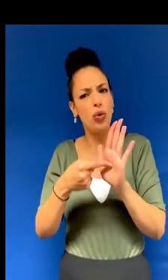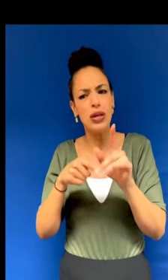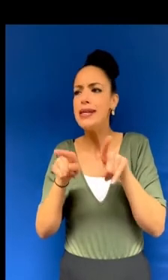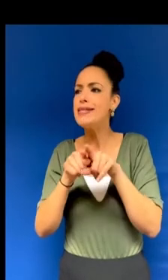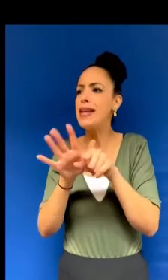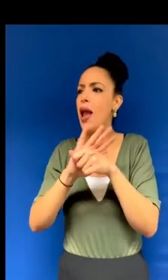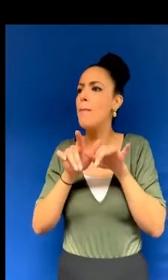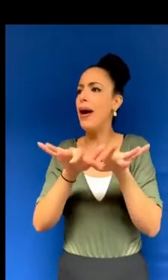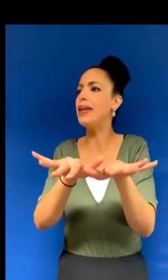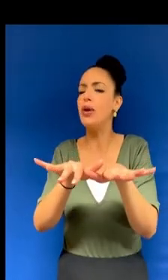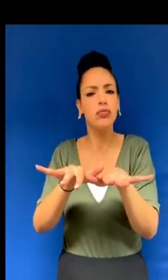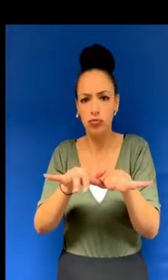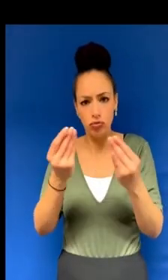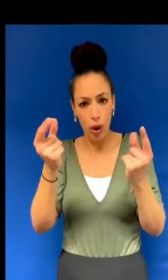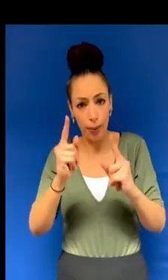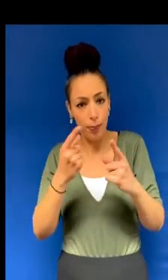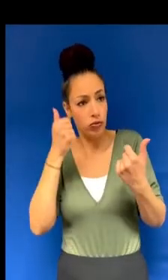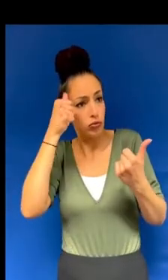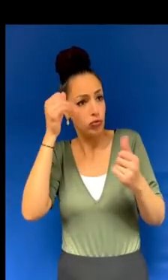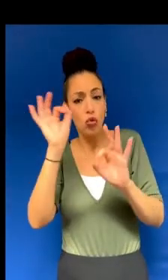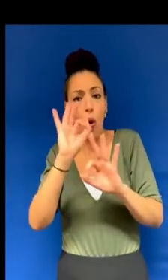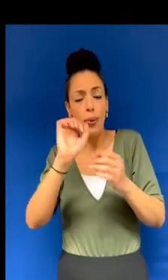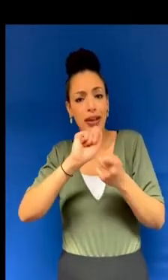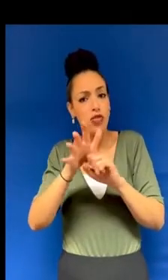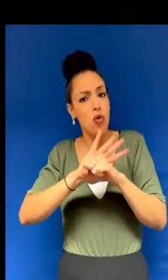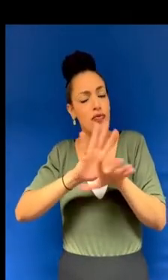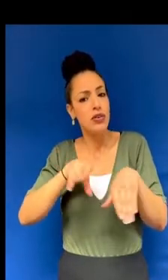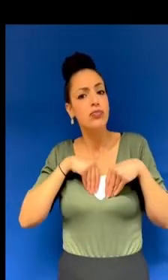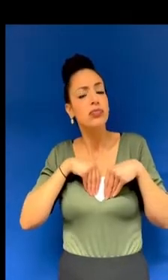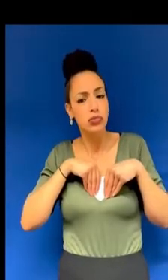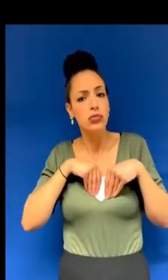impacted. And I think that was one of the first pieces that really moved away from this idea that